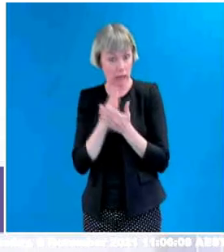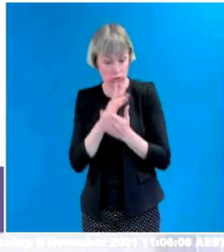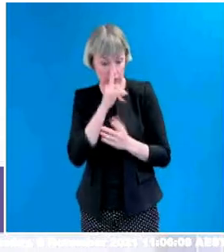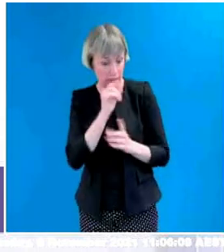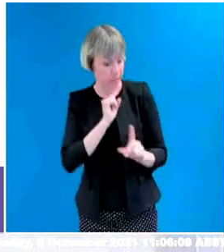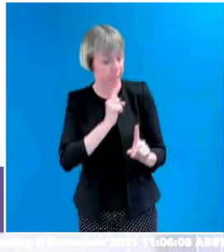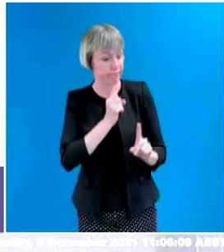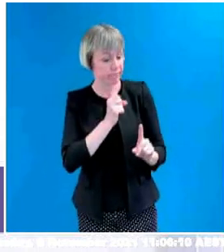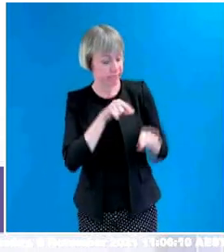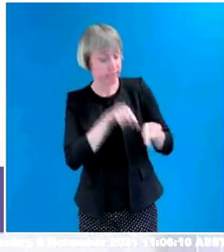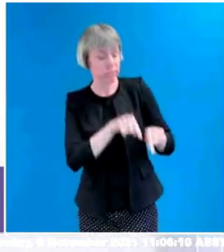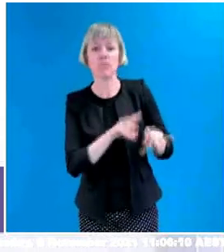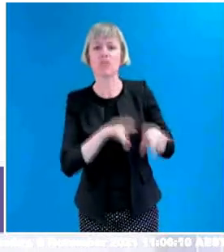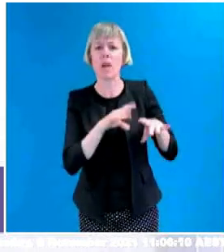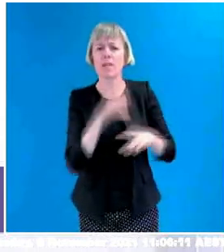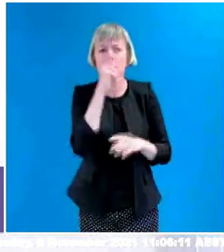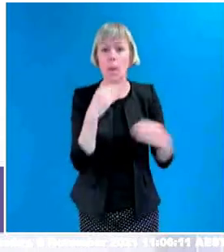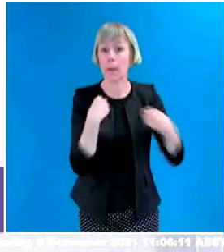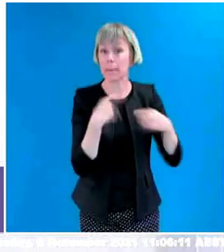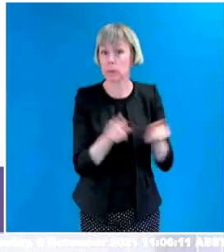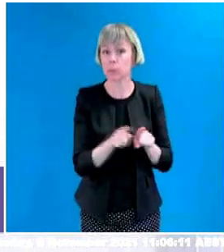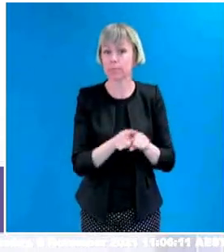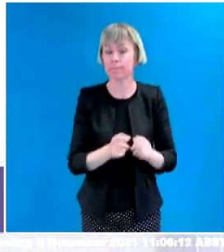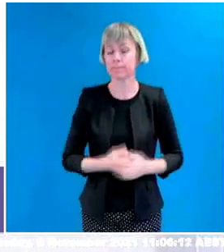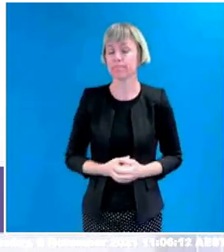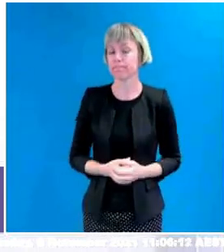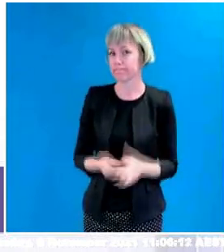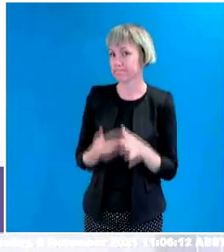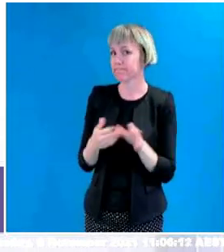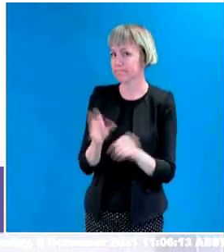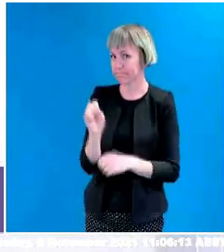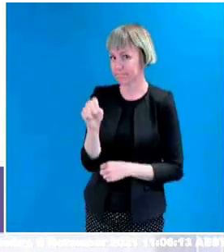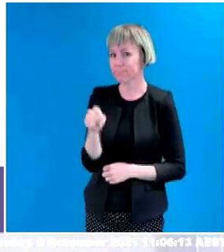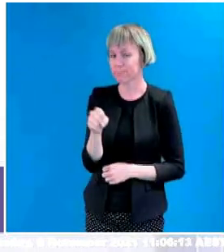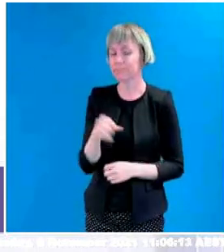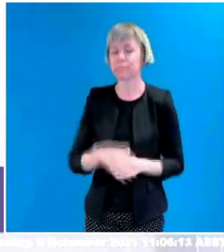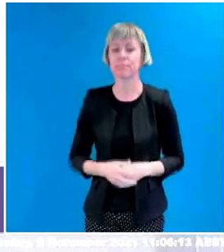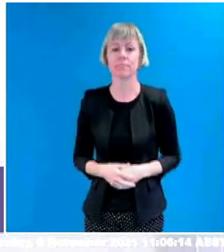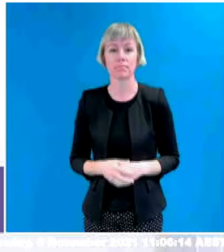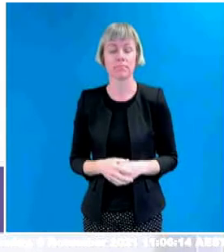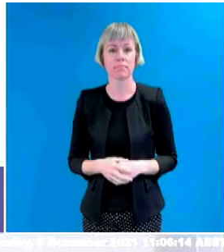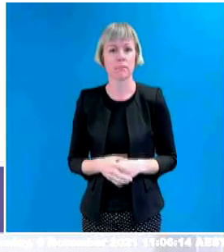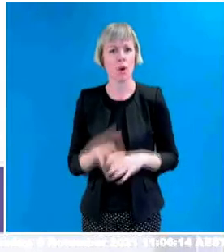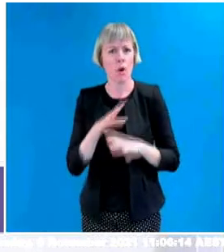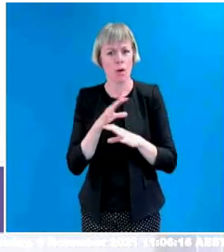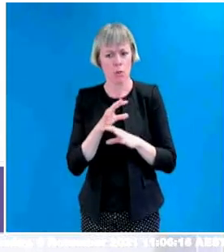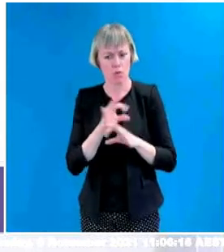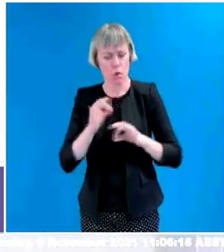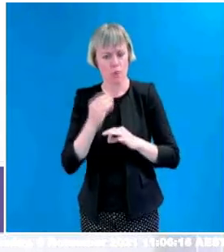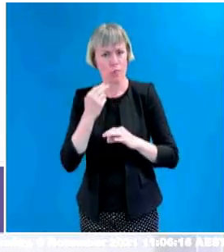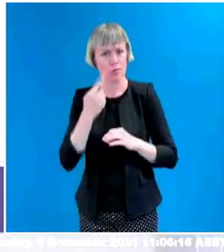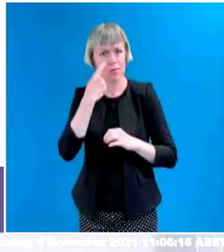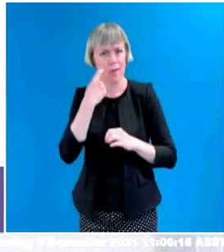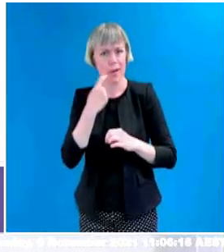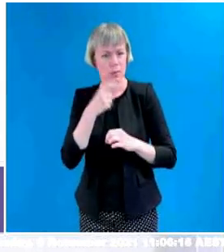doing it is not trying to impose onerous obligations on companies, but saying: